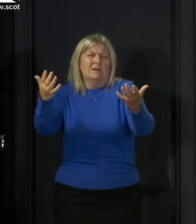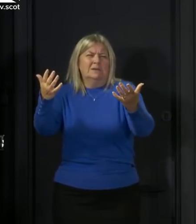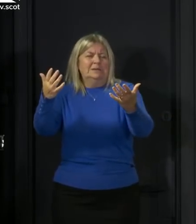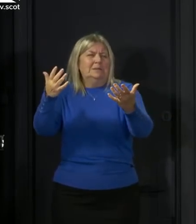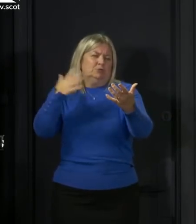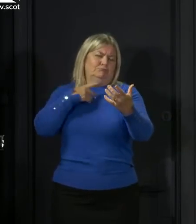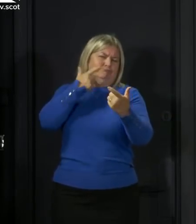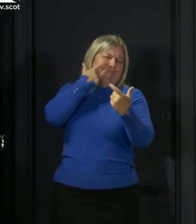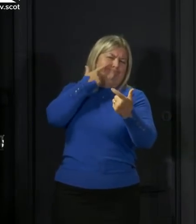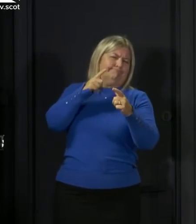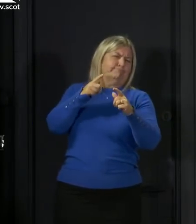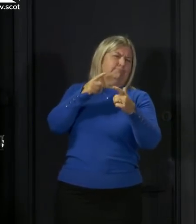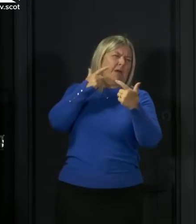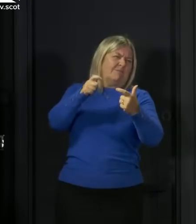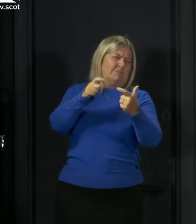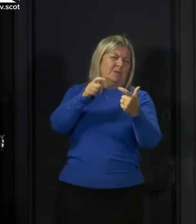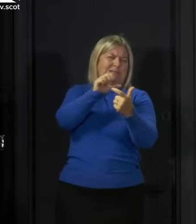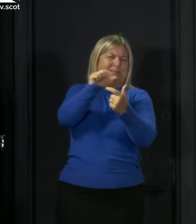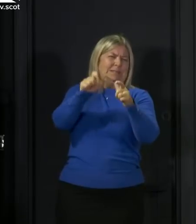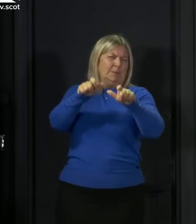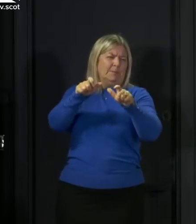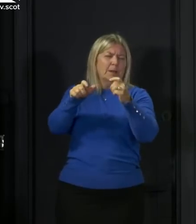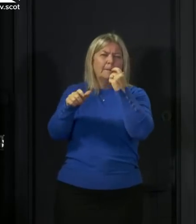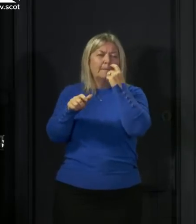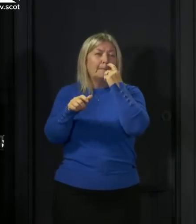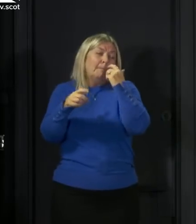But sticking with these limits is really important for the rest of us.